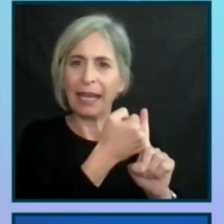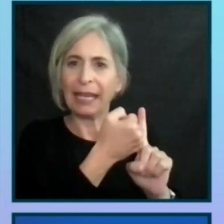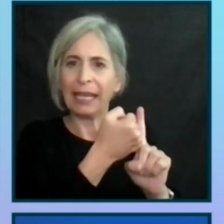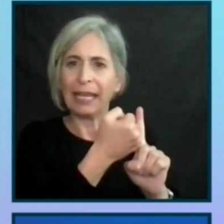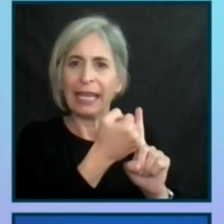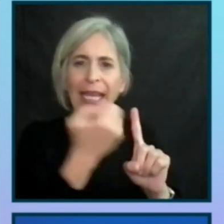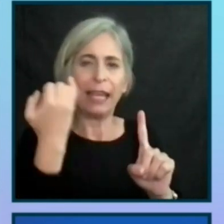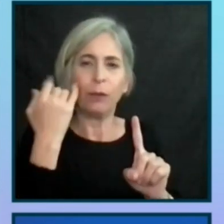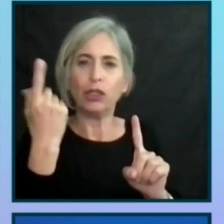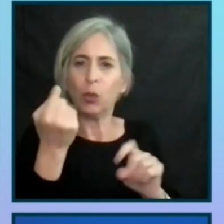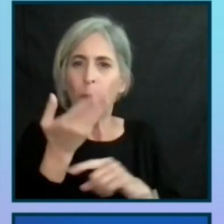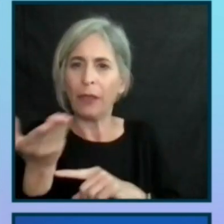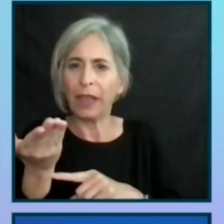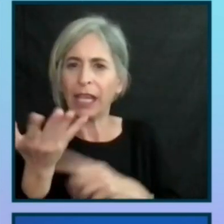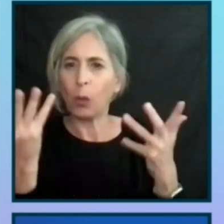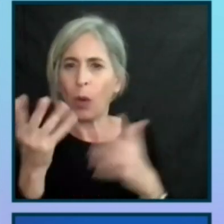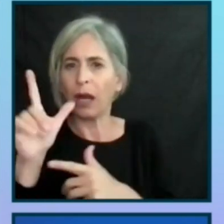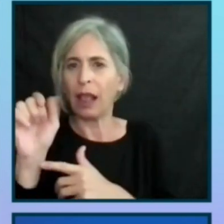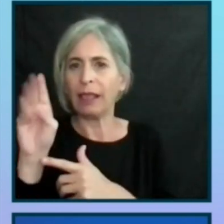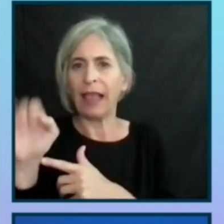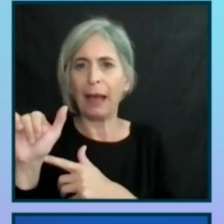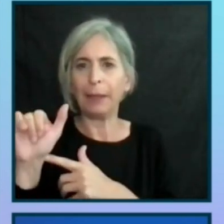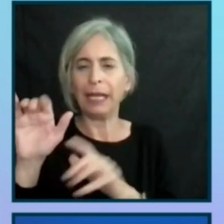which is lobby the Department of Justice.